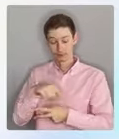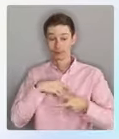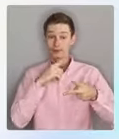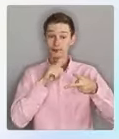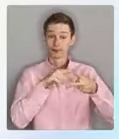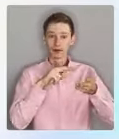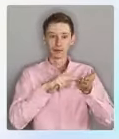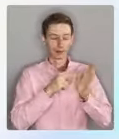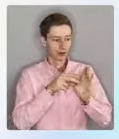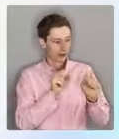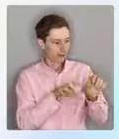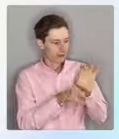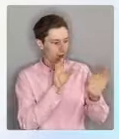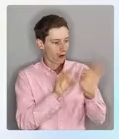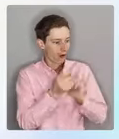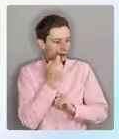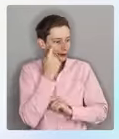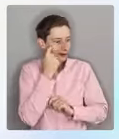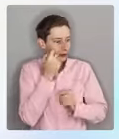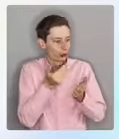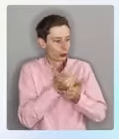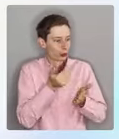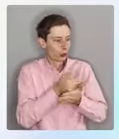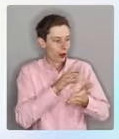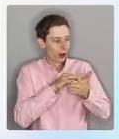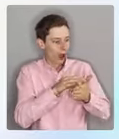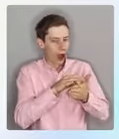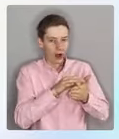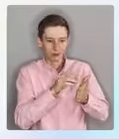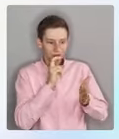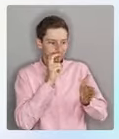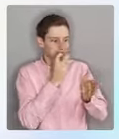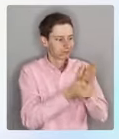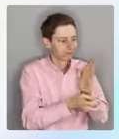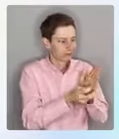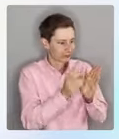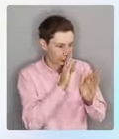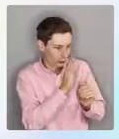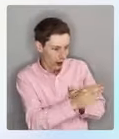Destinations allow users to discover the latest content, jump into experiences directly, and coordinate with friends.